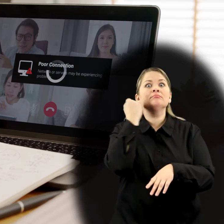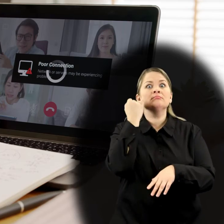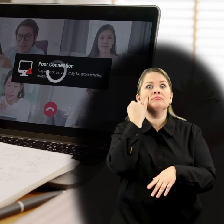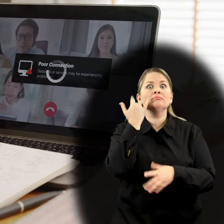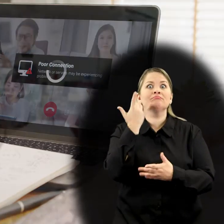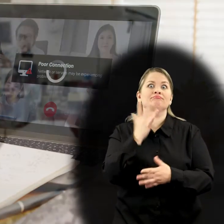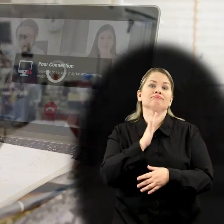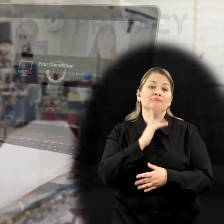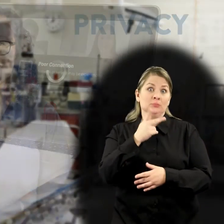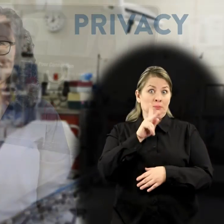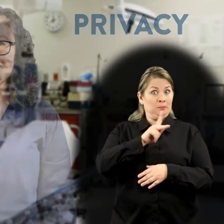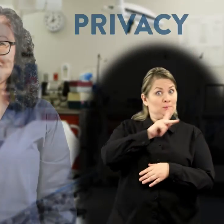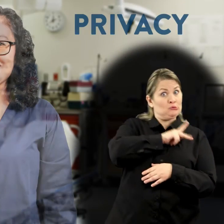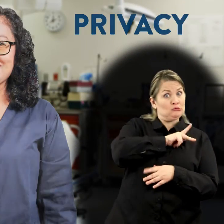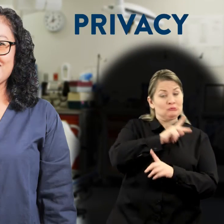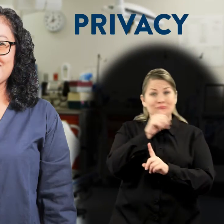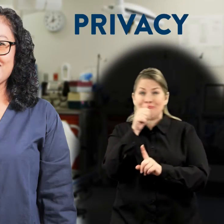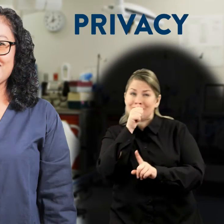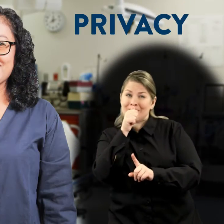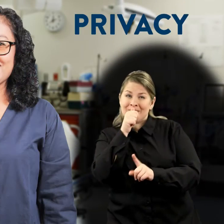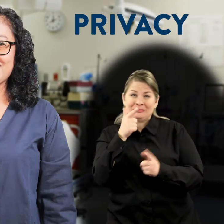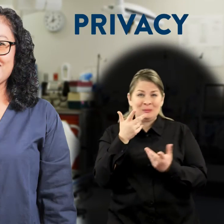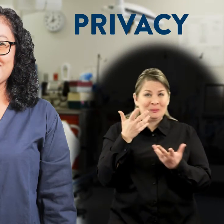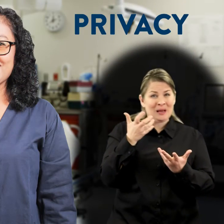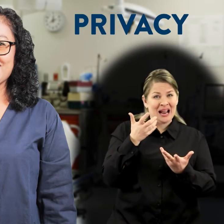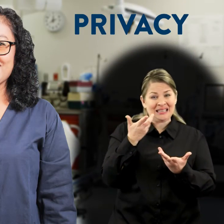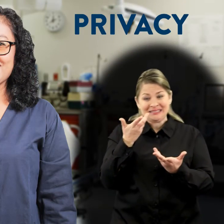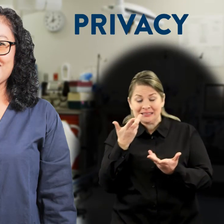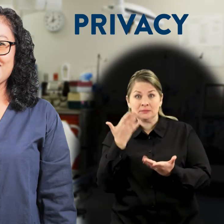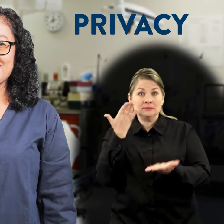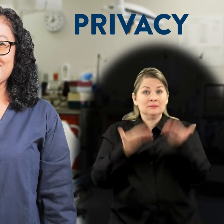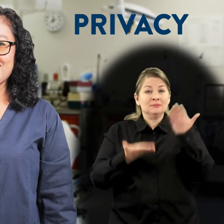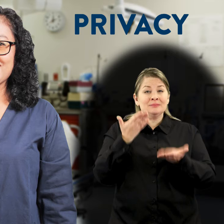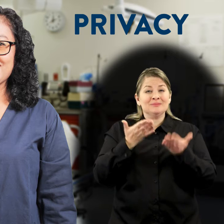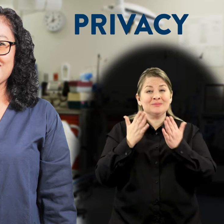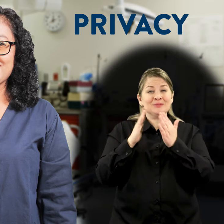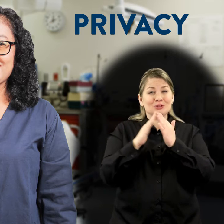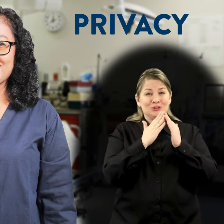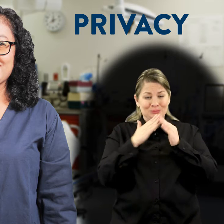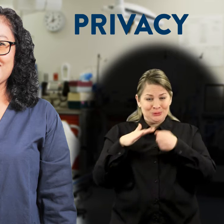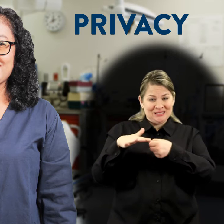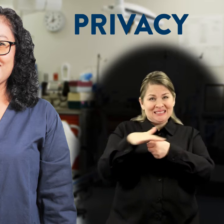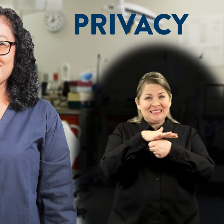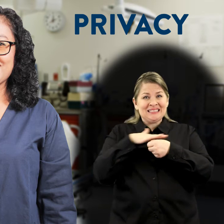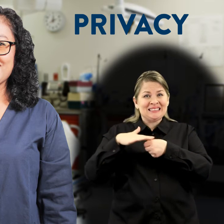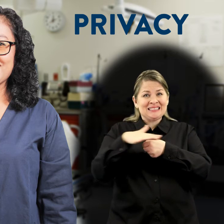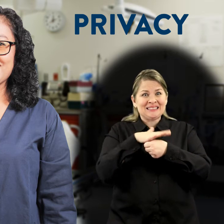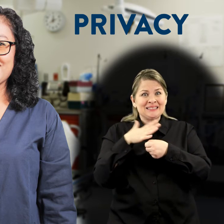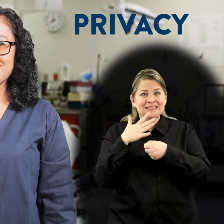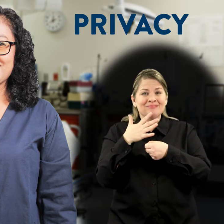On the other hand, VRI is an excellent option if you prefer not to use a local interpreter